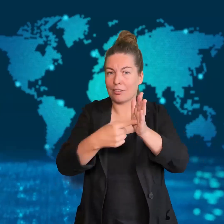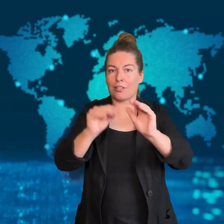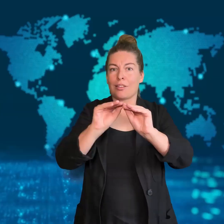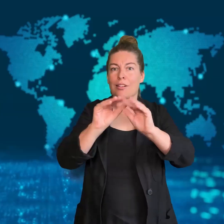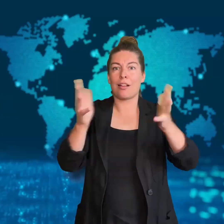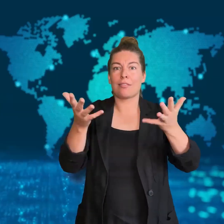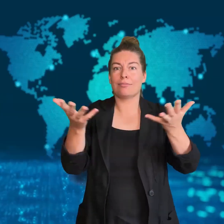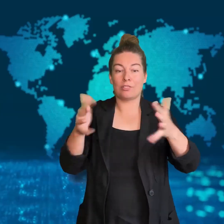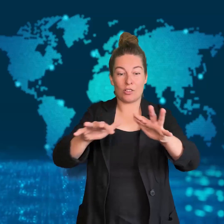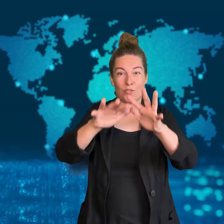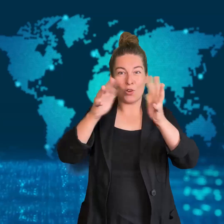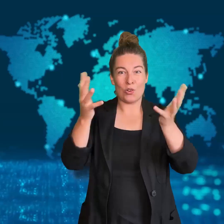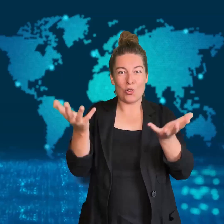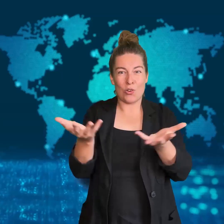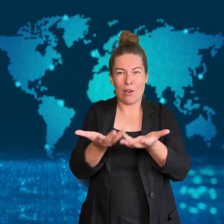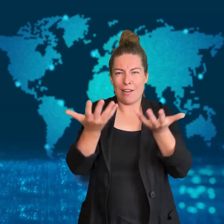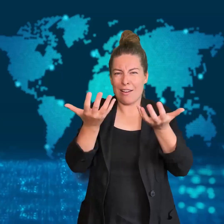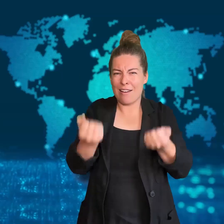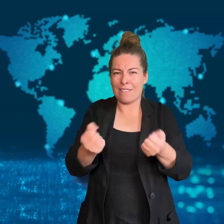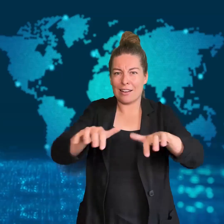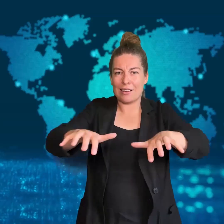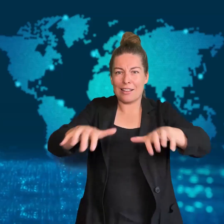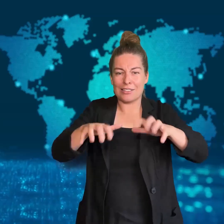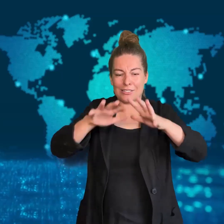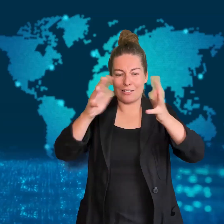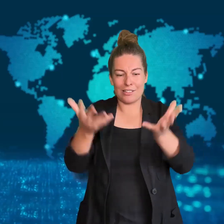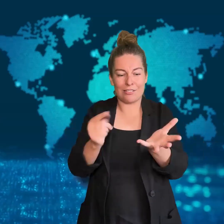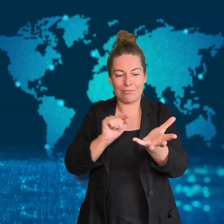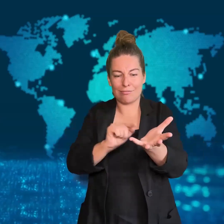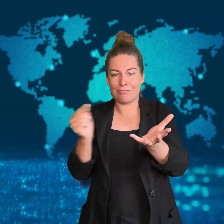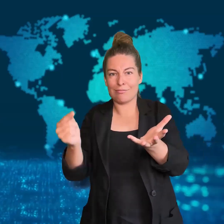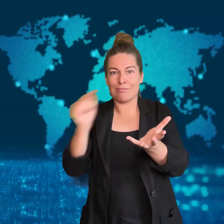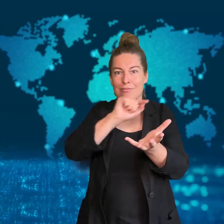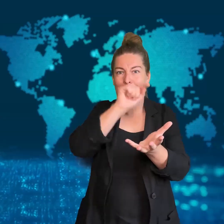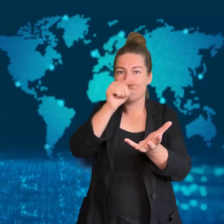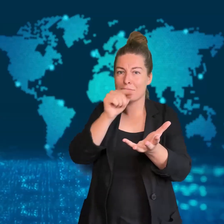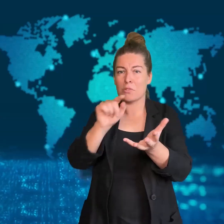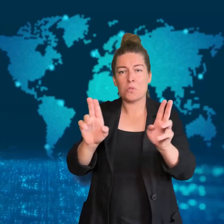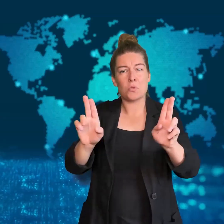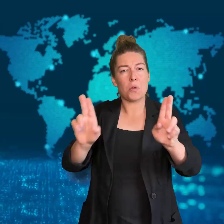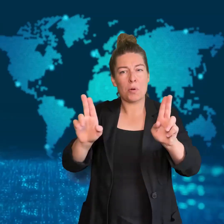The rising temperatures are contributing to glacial melting,